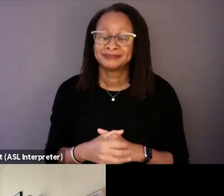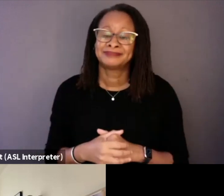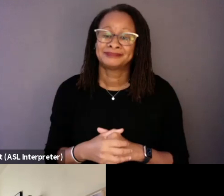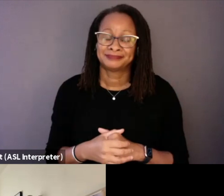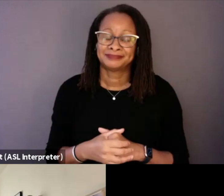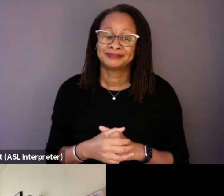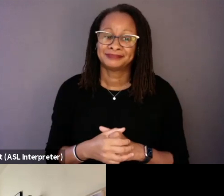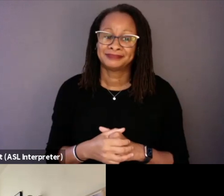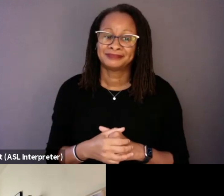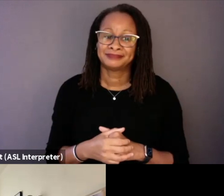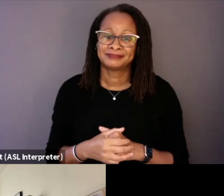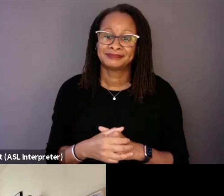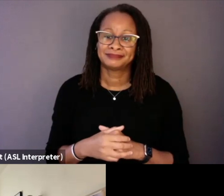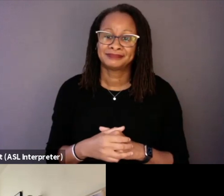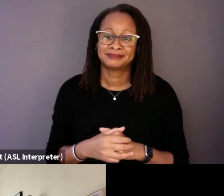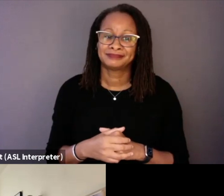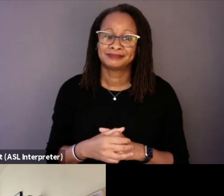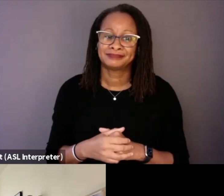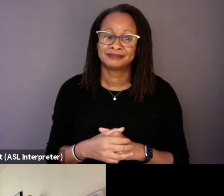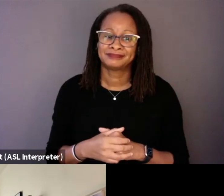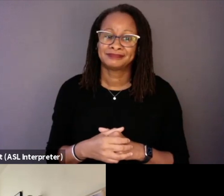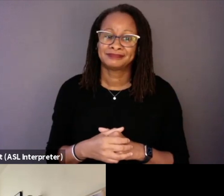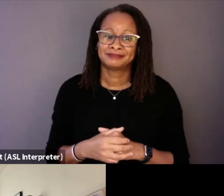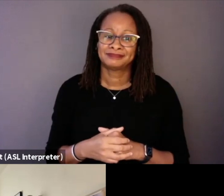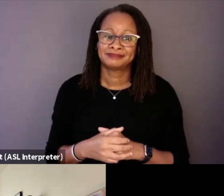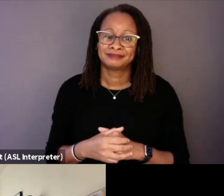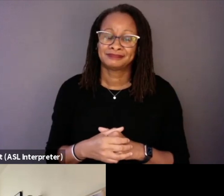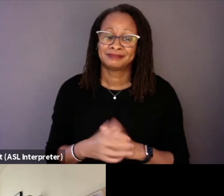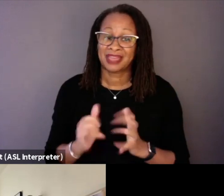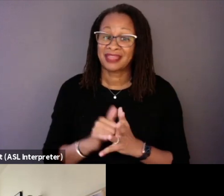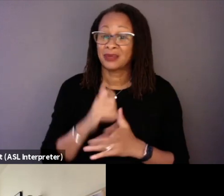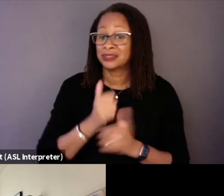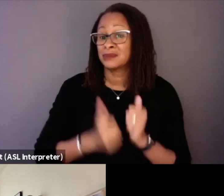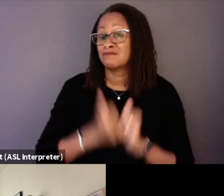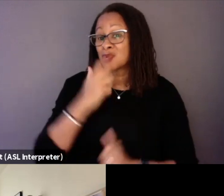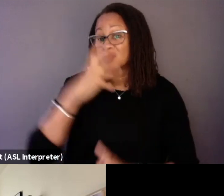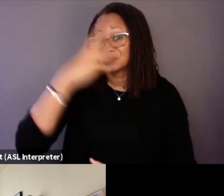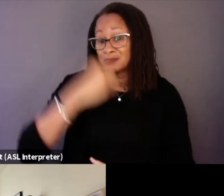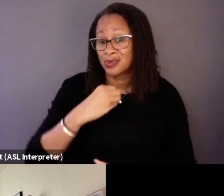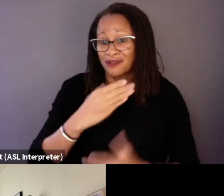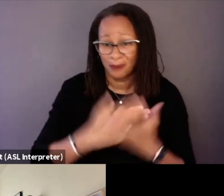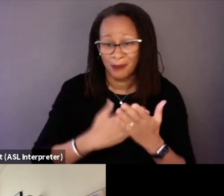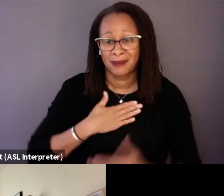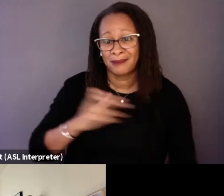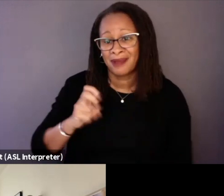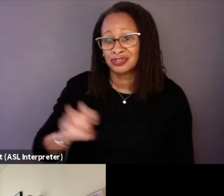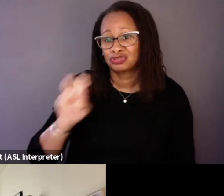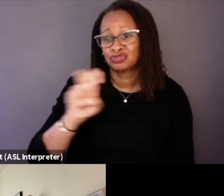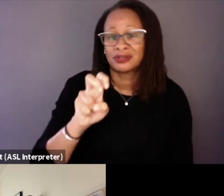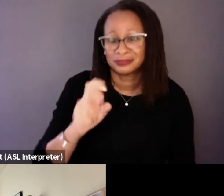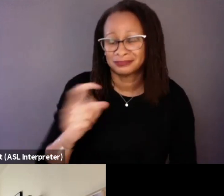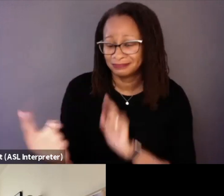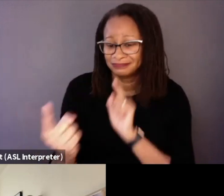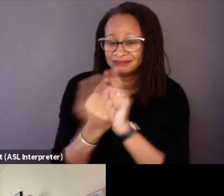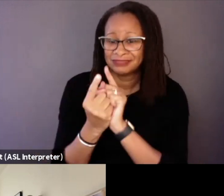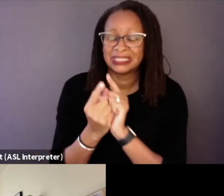And that has been the most beautiful part of this journey, meeting the community,